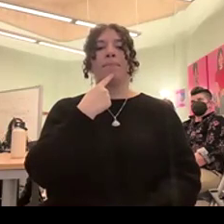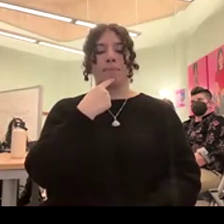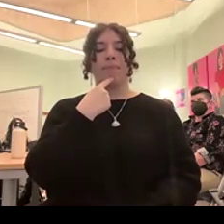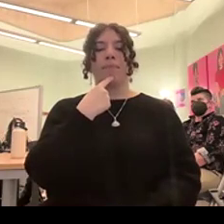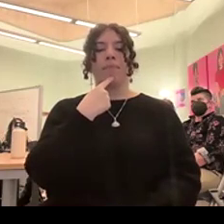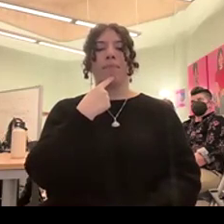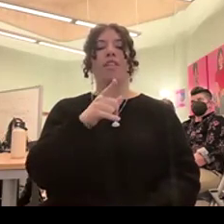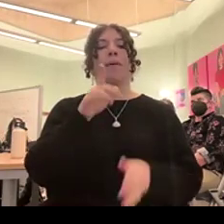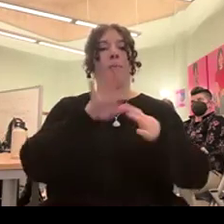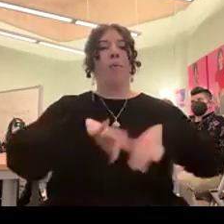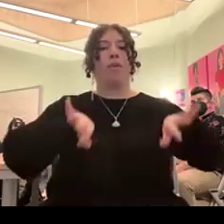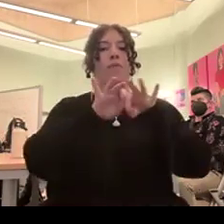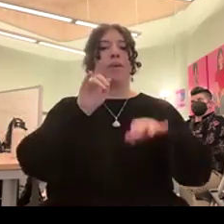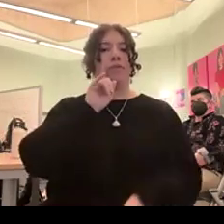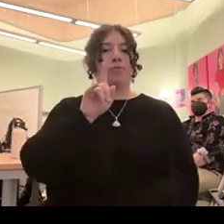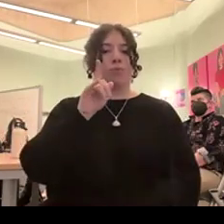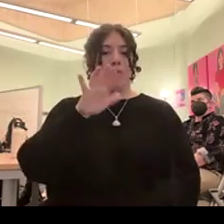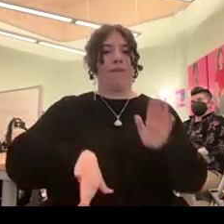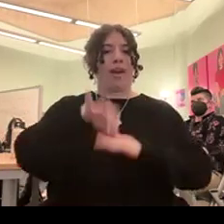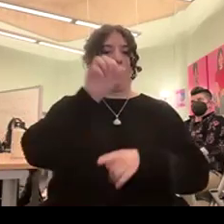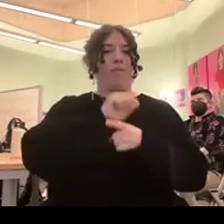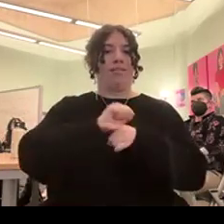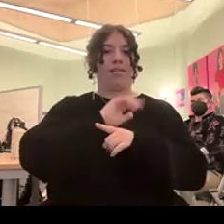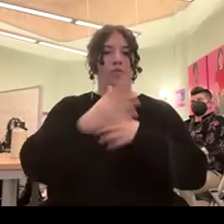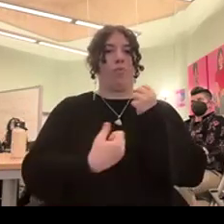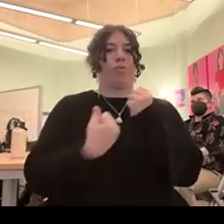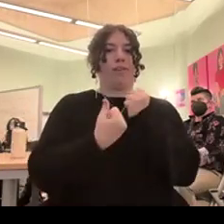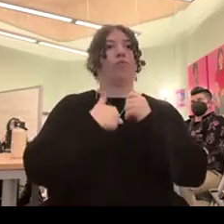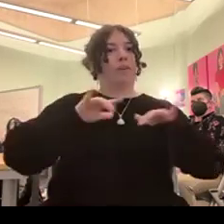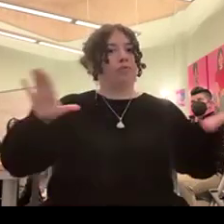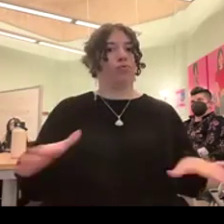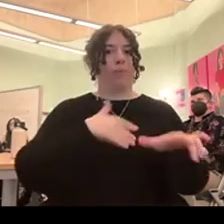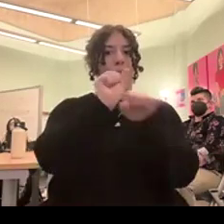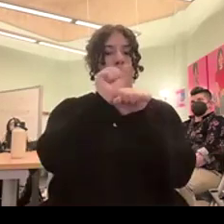really important for me to find a values-aligned practice in which I can do my work. Because I have